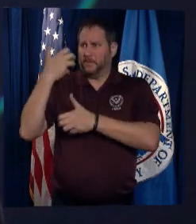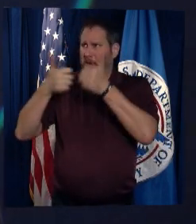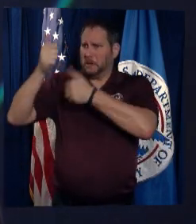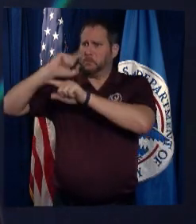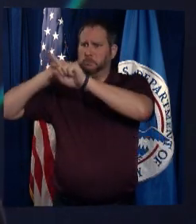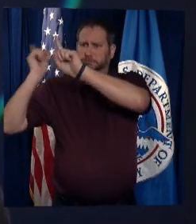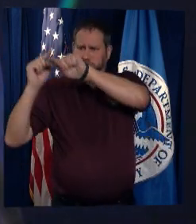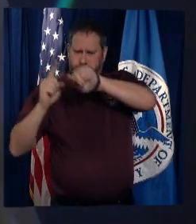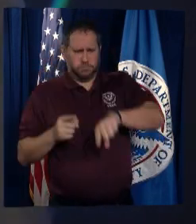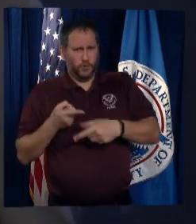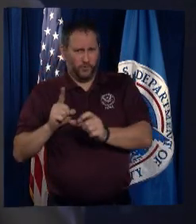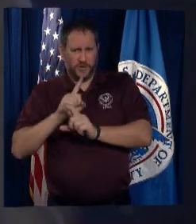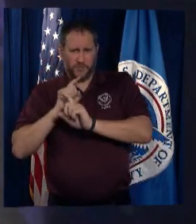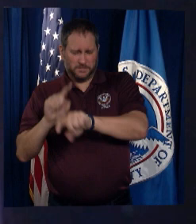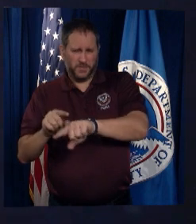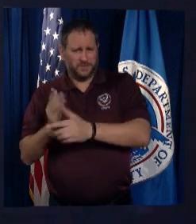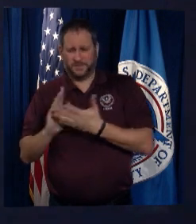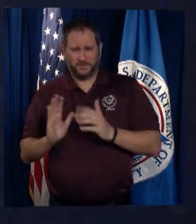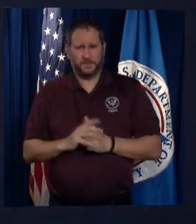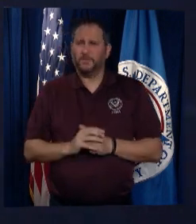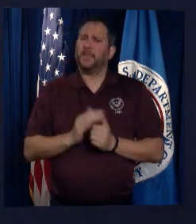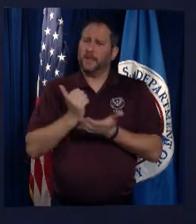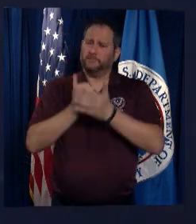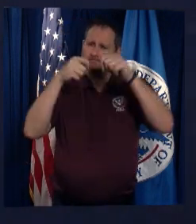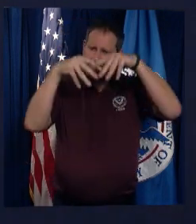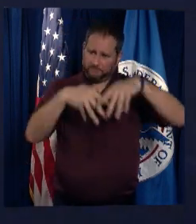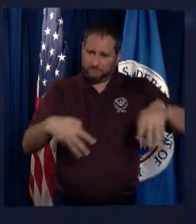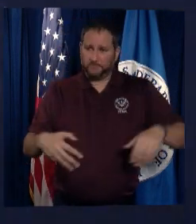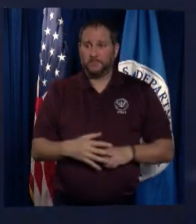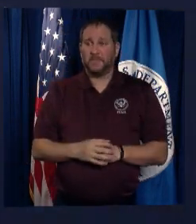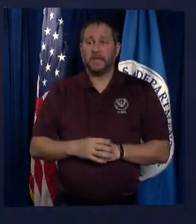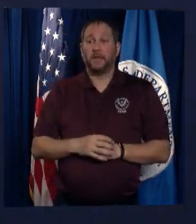meaning a misfortune blamed on a bad alignment of stars or